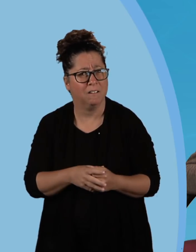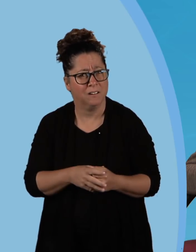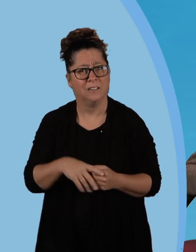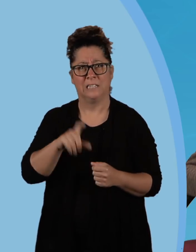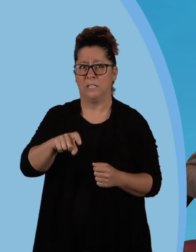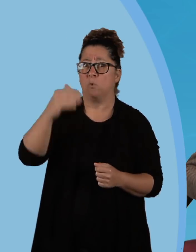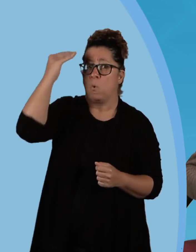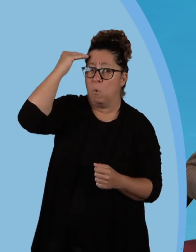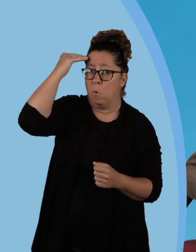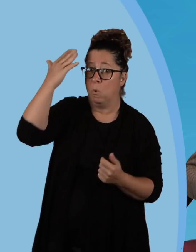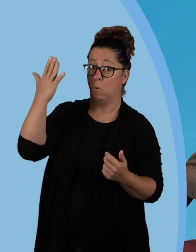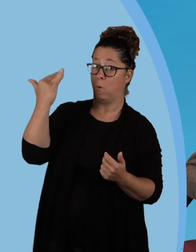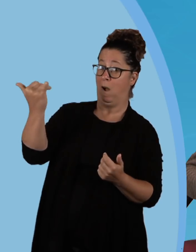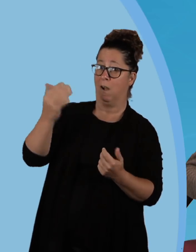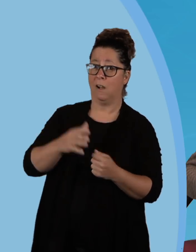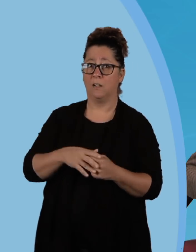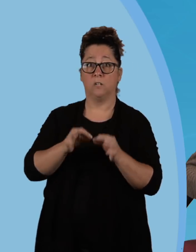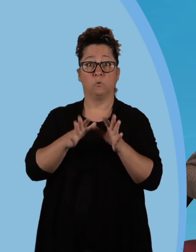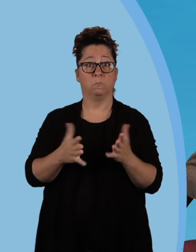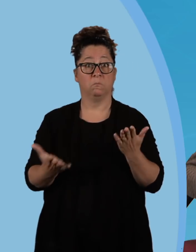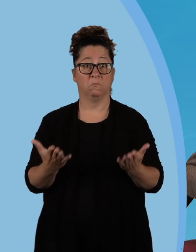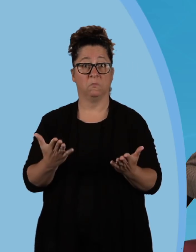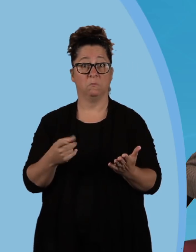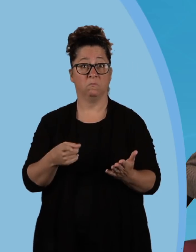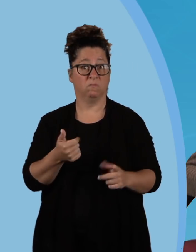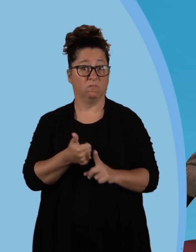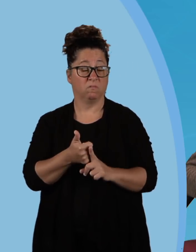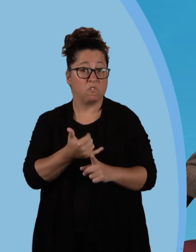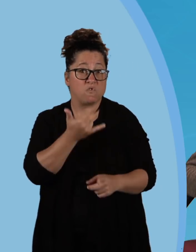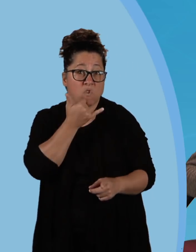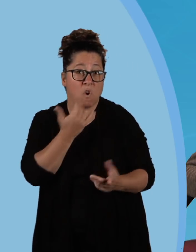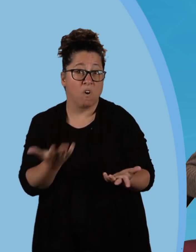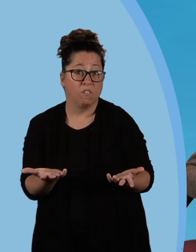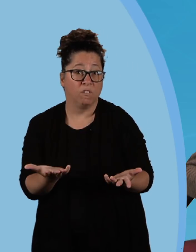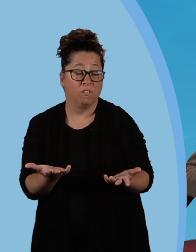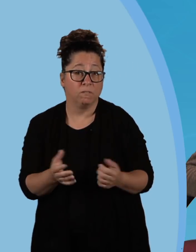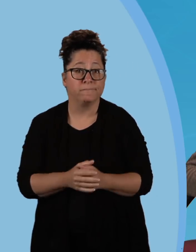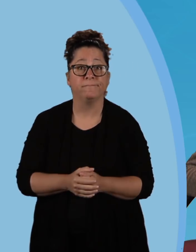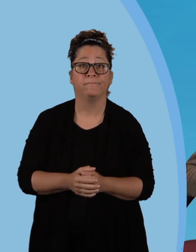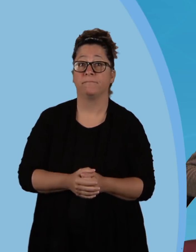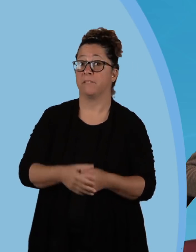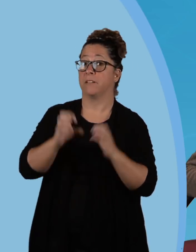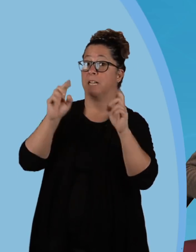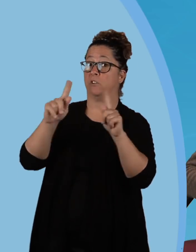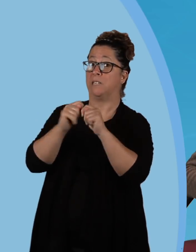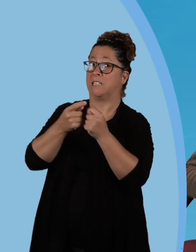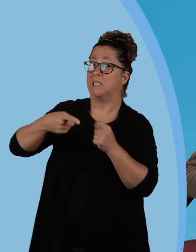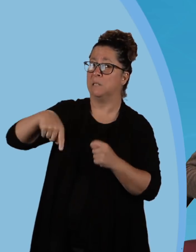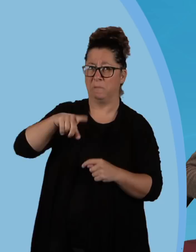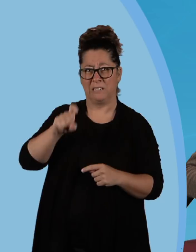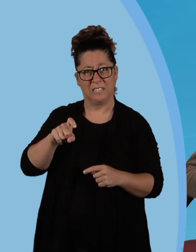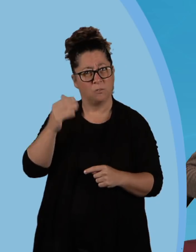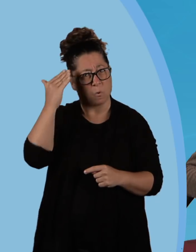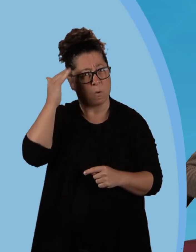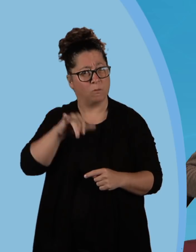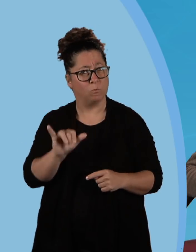Well, the educational team has to know that. They need to know because maybe the interpreter is actually not correct,